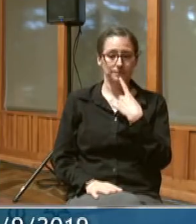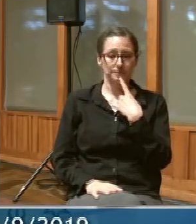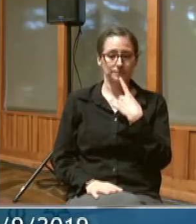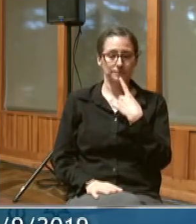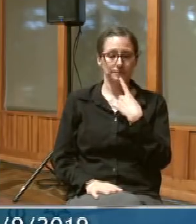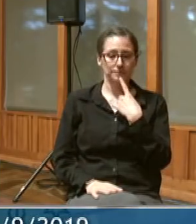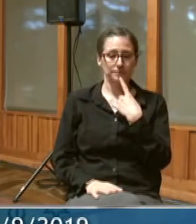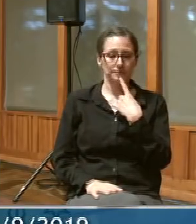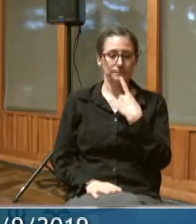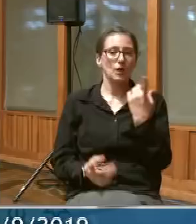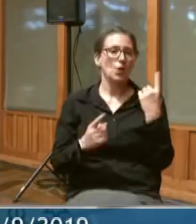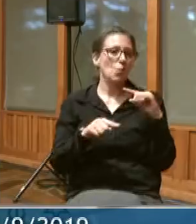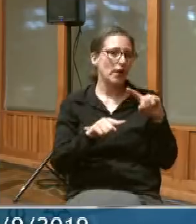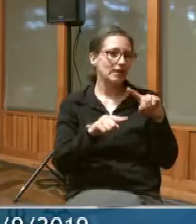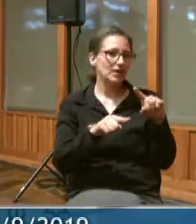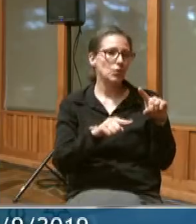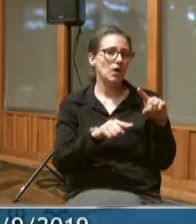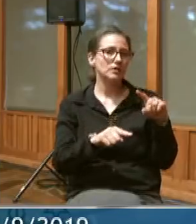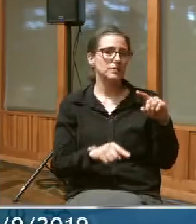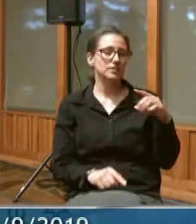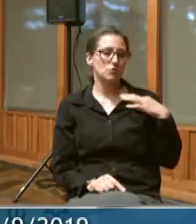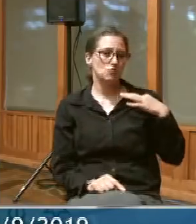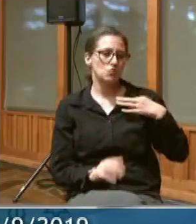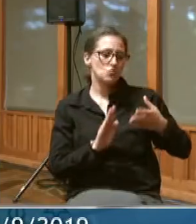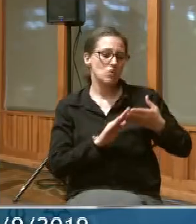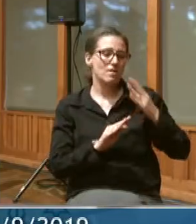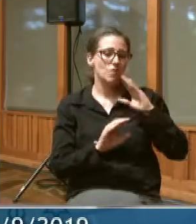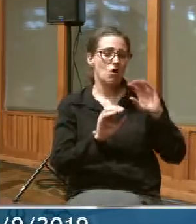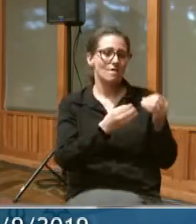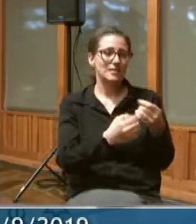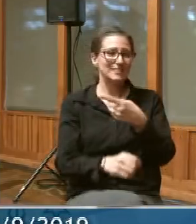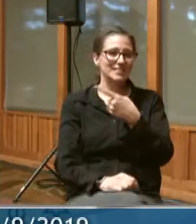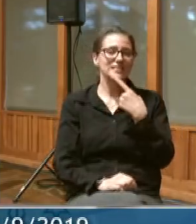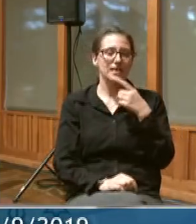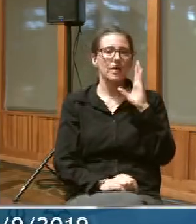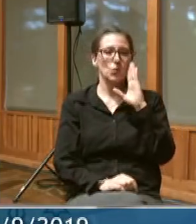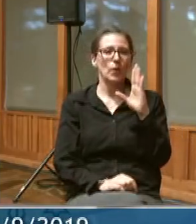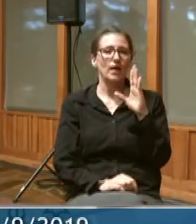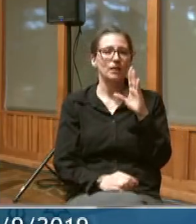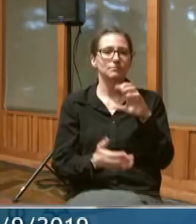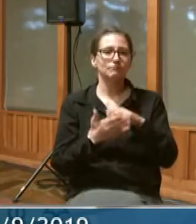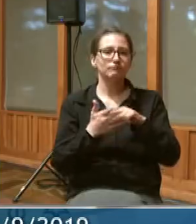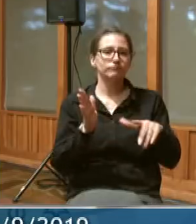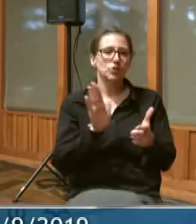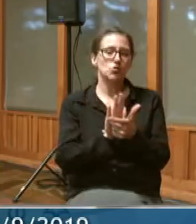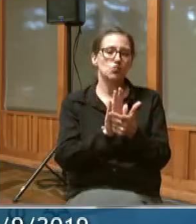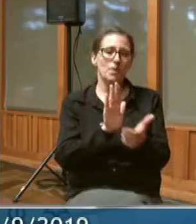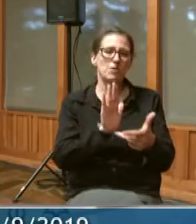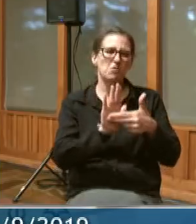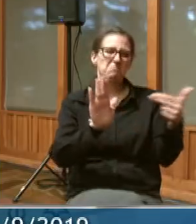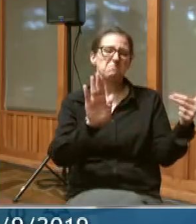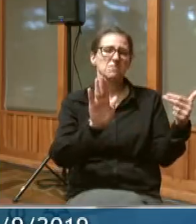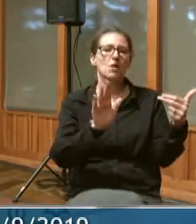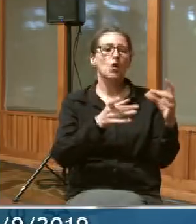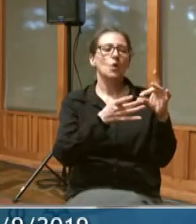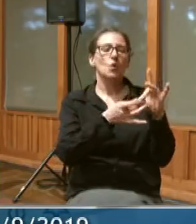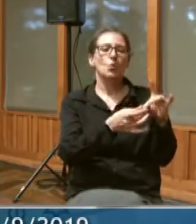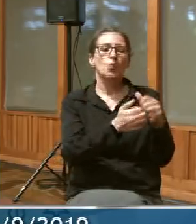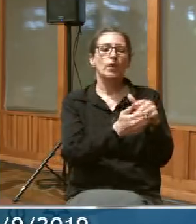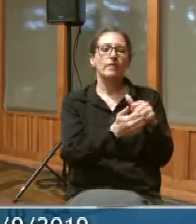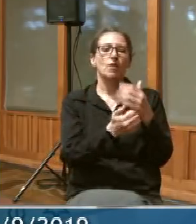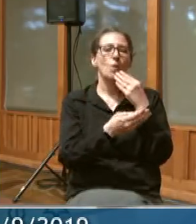AND THE MAYOR IS HERE AND HE DID SAY WHILE HE WAS RUNNING FOR